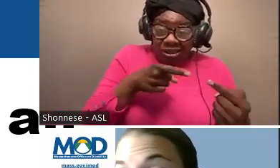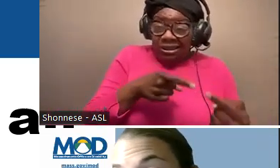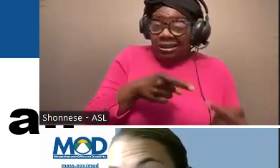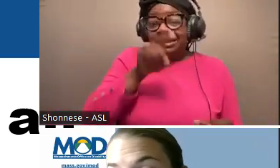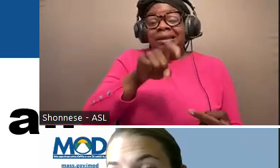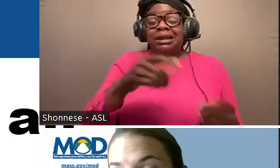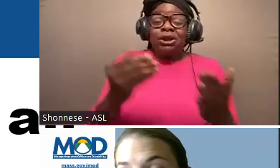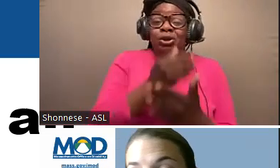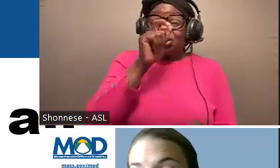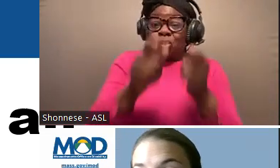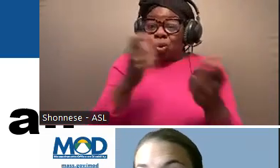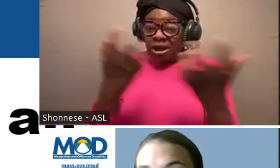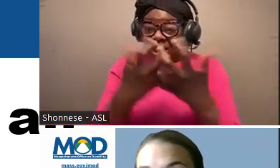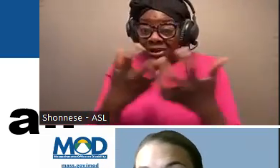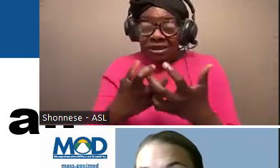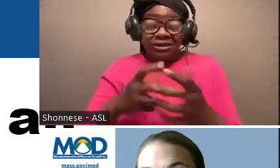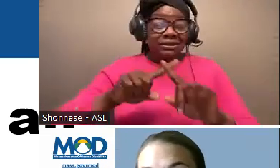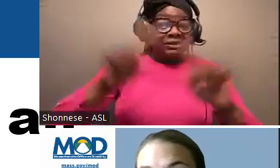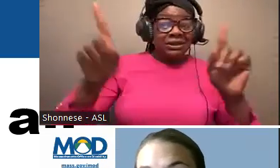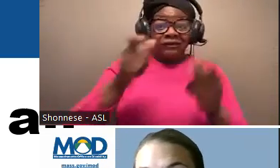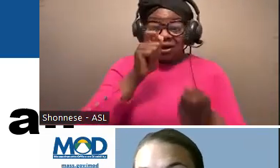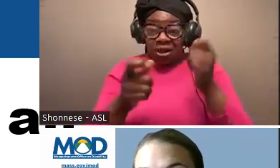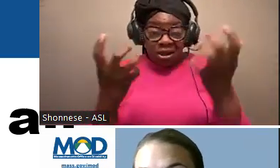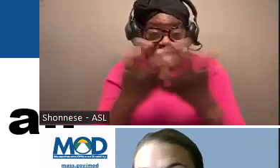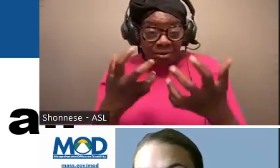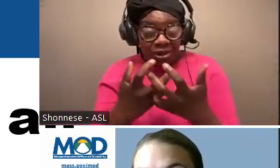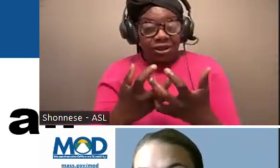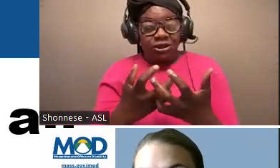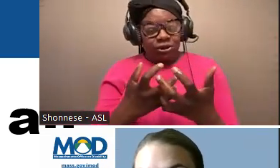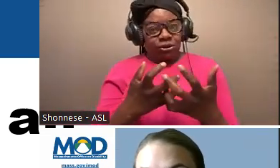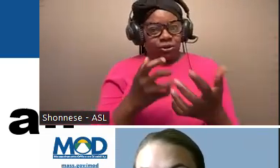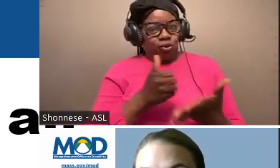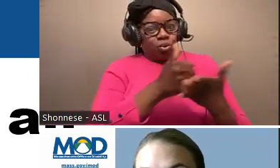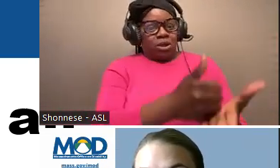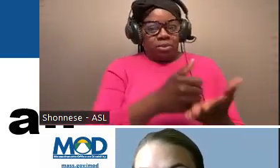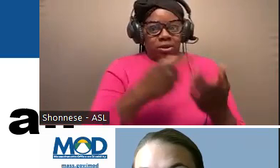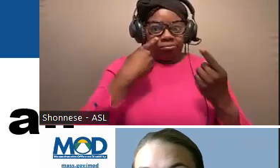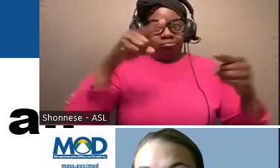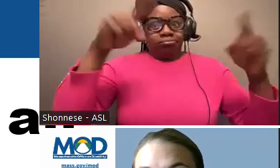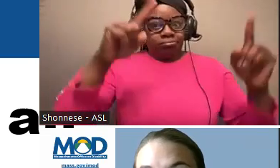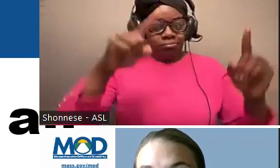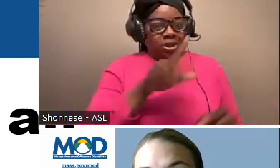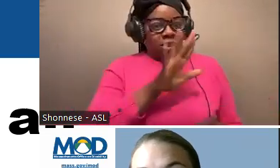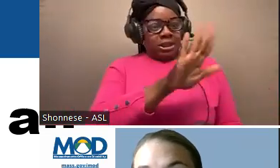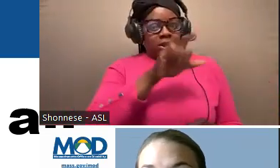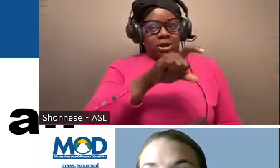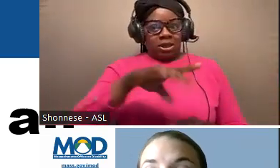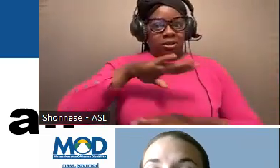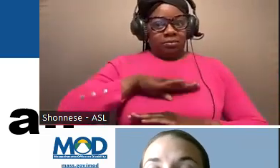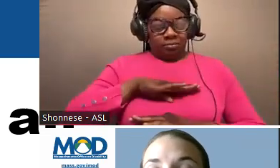a different accommodation in order to meet their needs. So, I think for me,